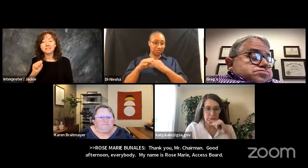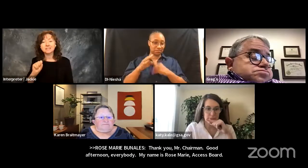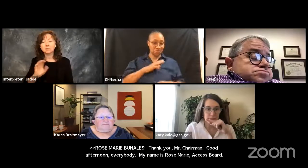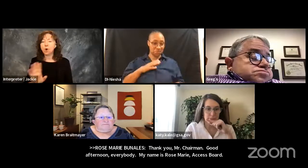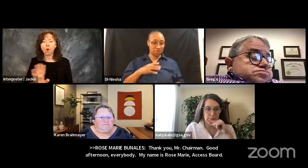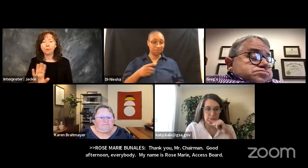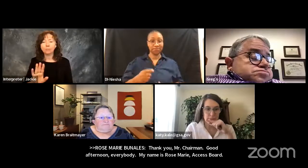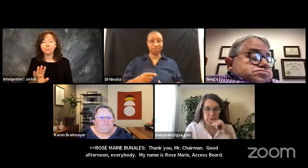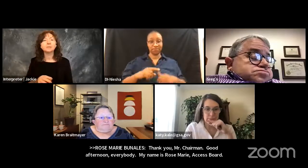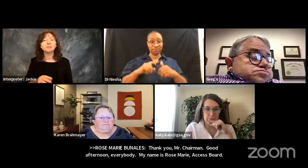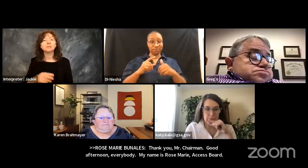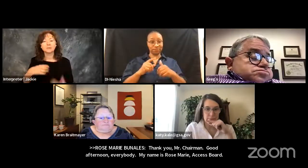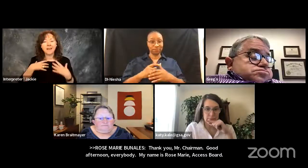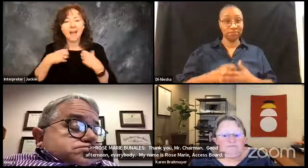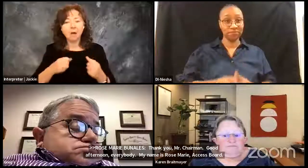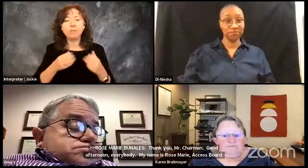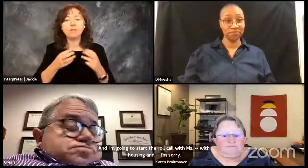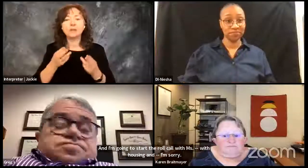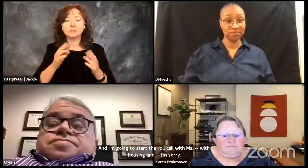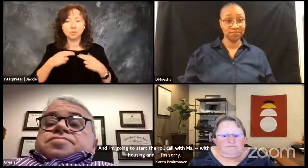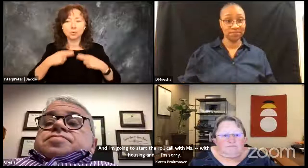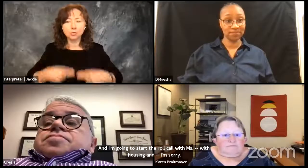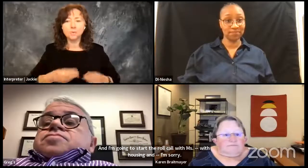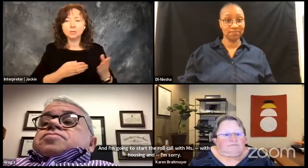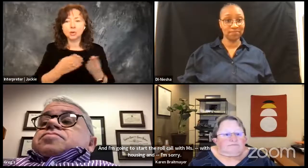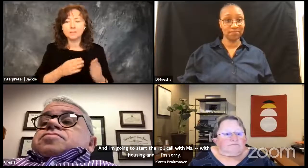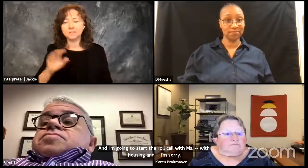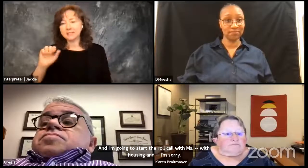Health and Human services.